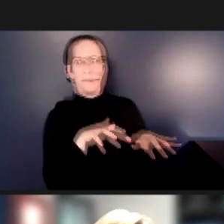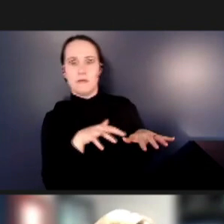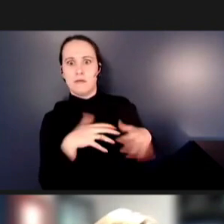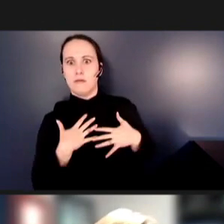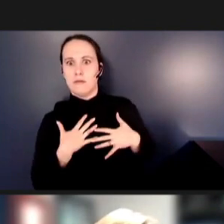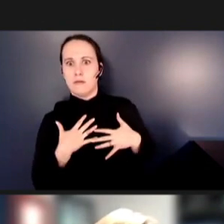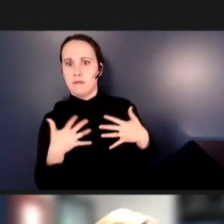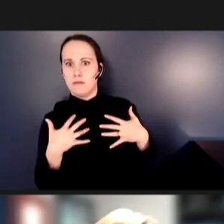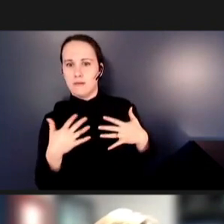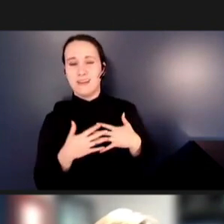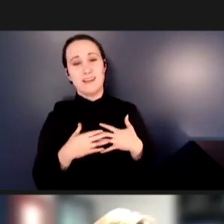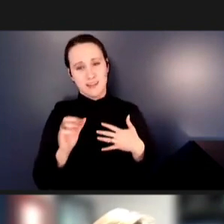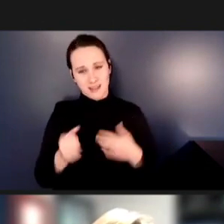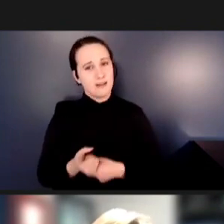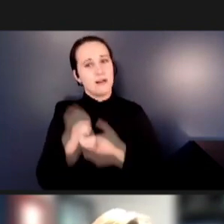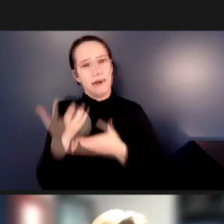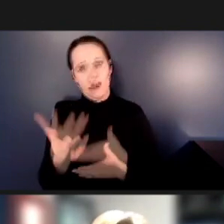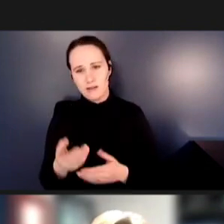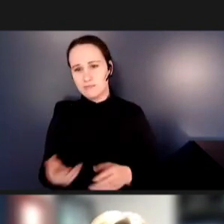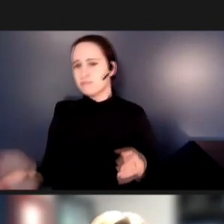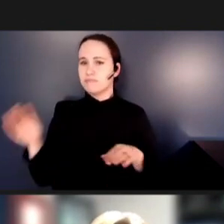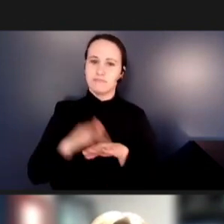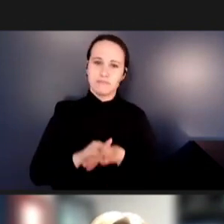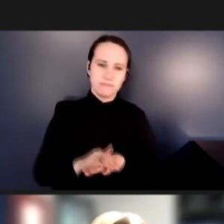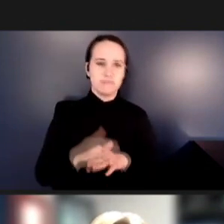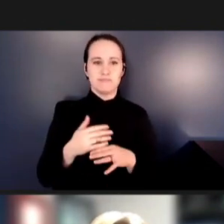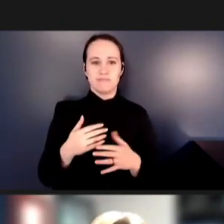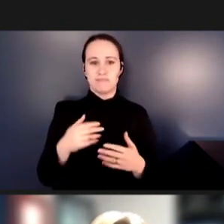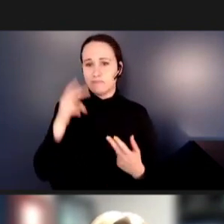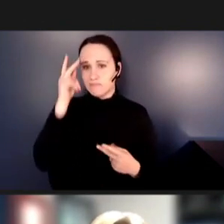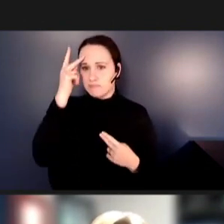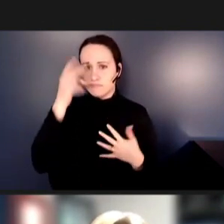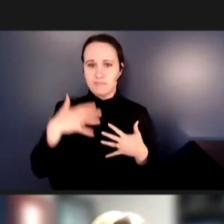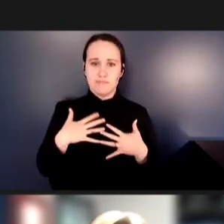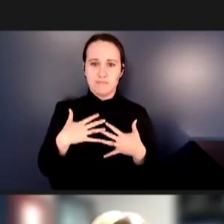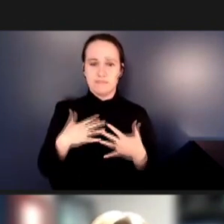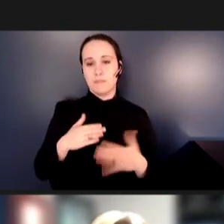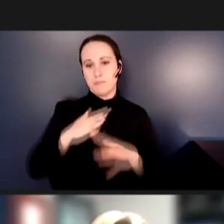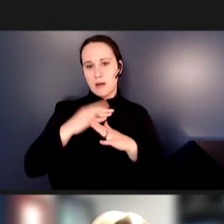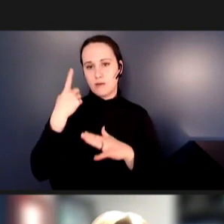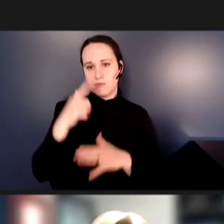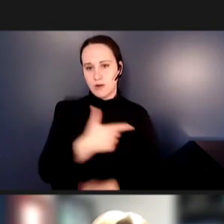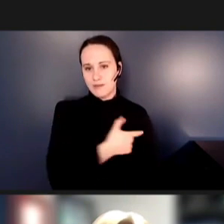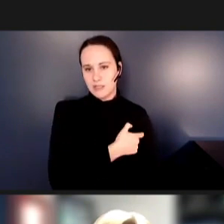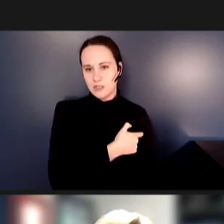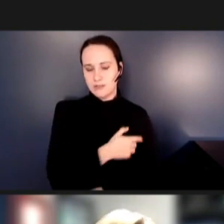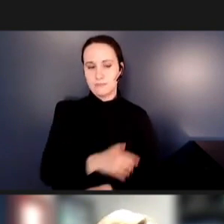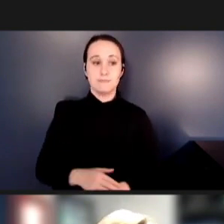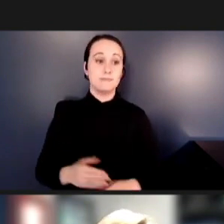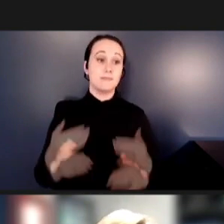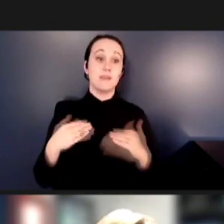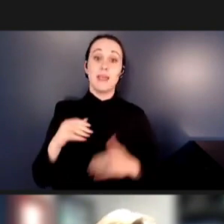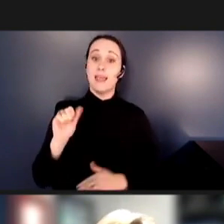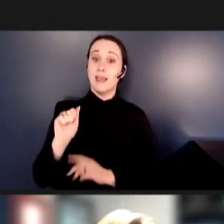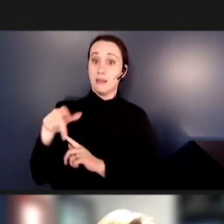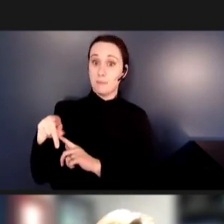to considerations we have for barriers for immunizations. And the American Pediatrics